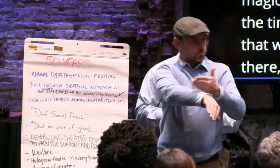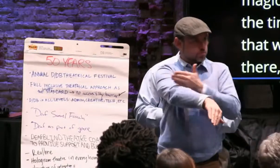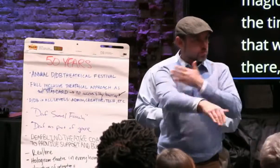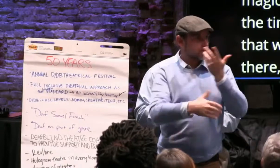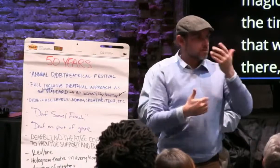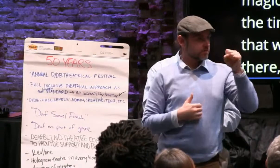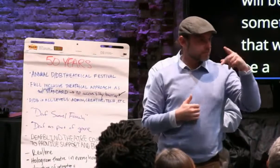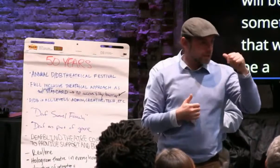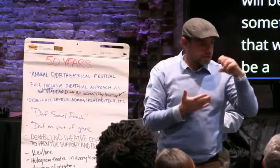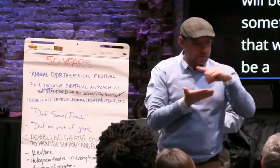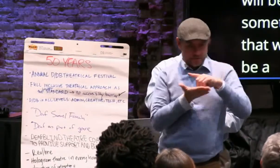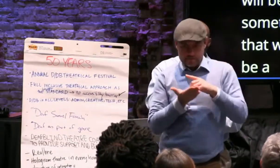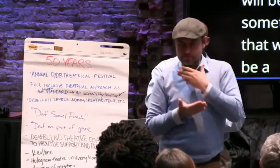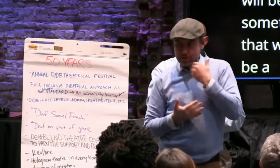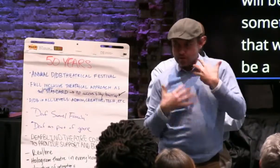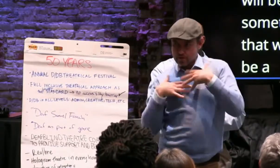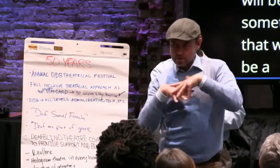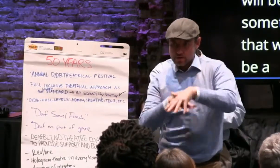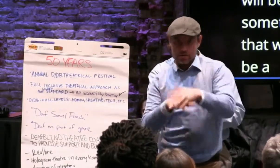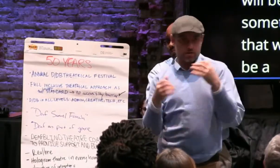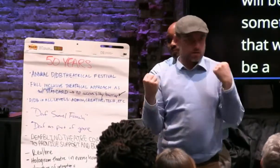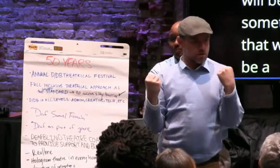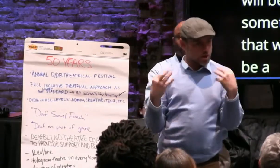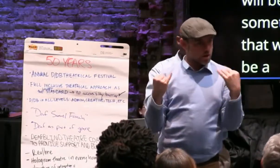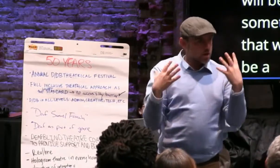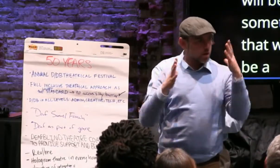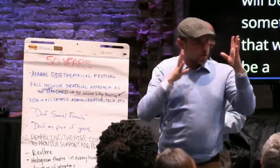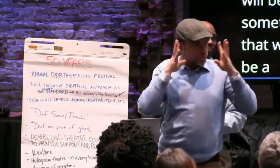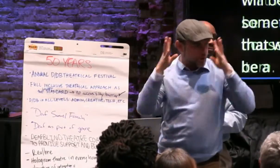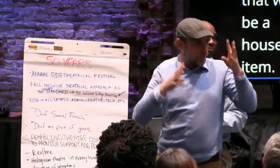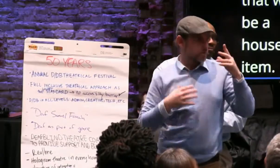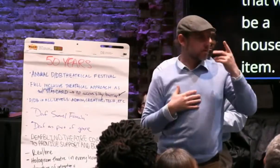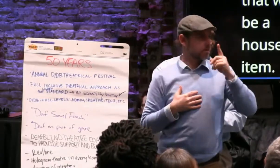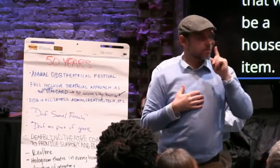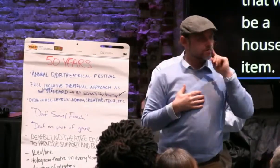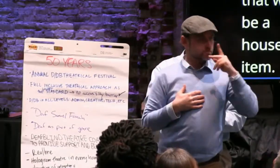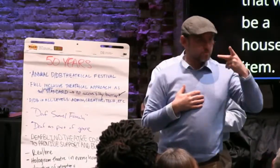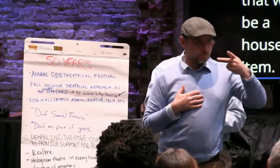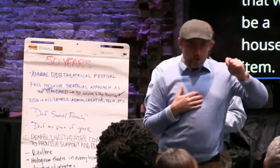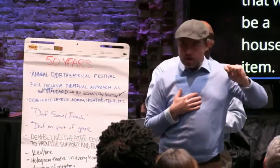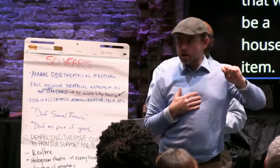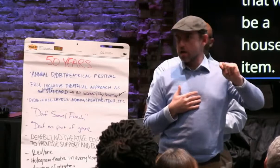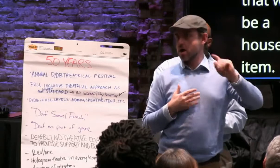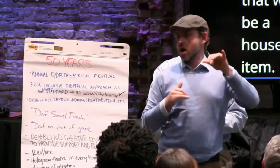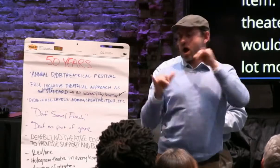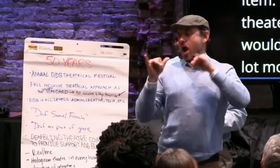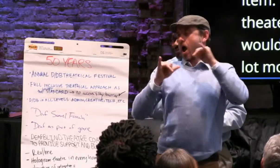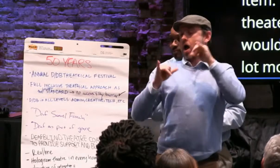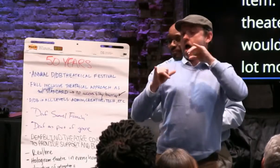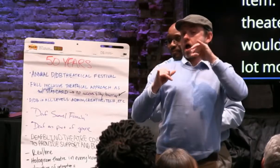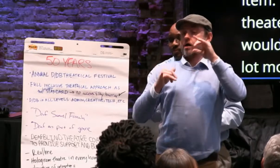That theater would be a lot more ubiquitous, there would have a lot more theatrical spaces that are not the kind of convention that we see right now,